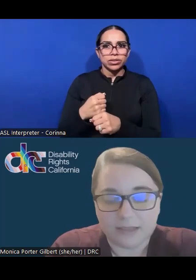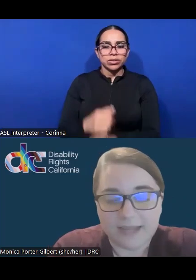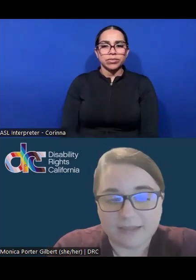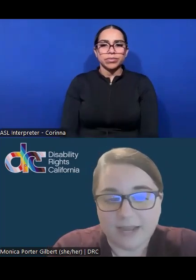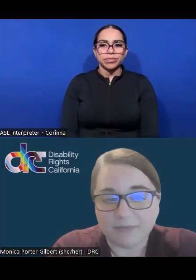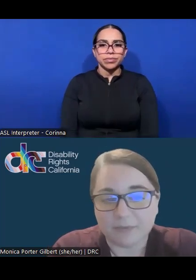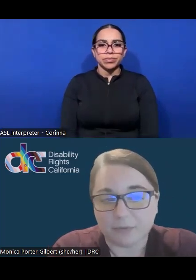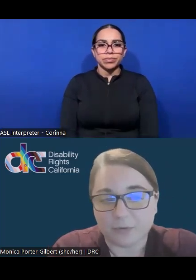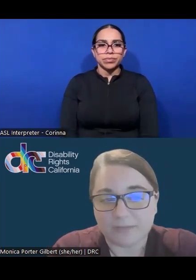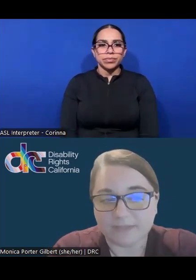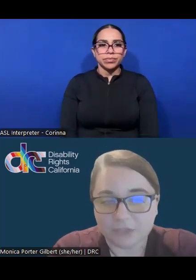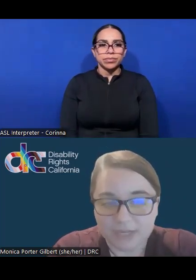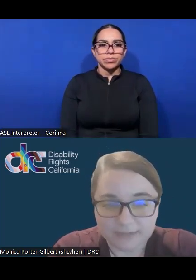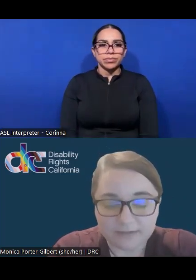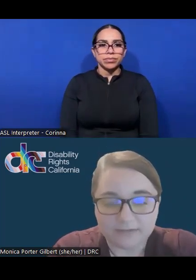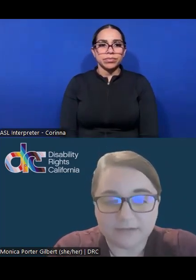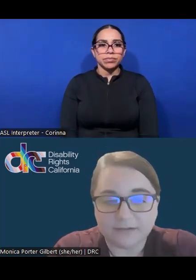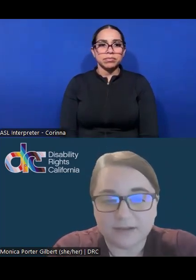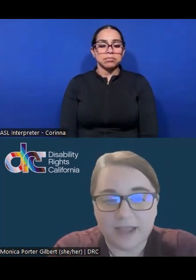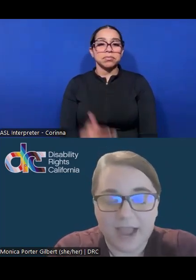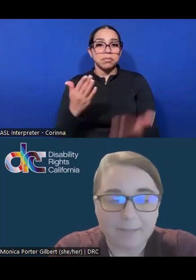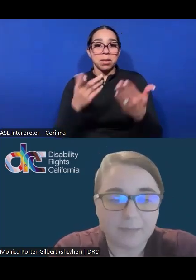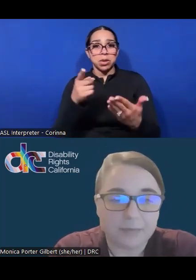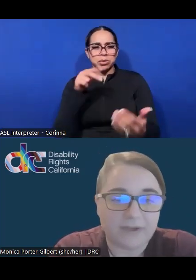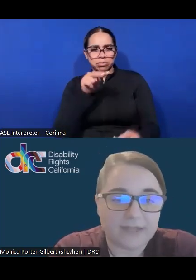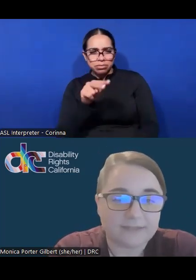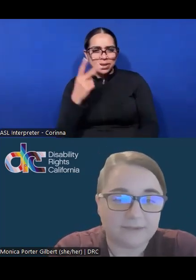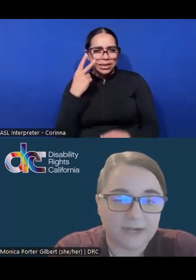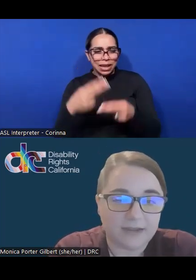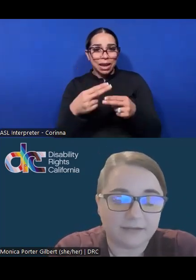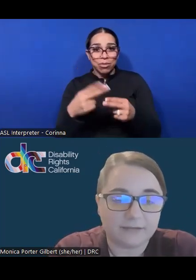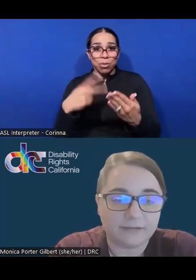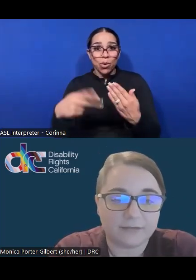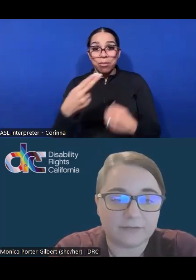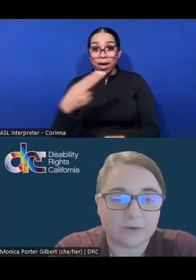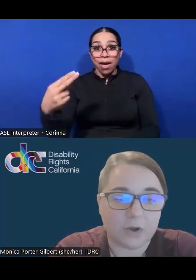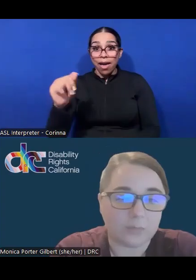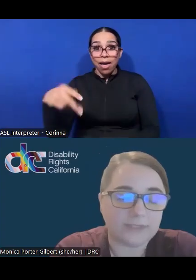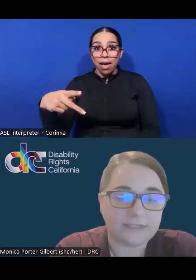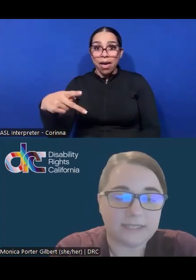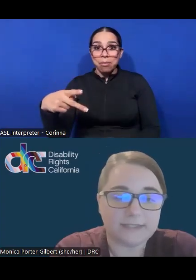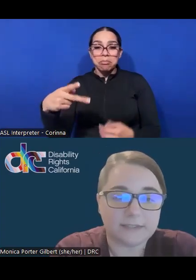Like the name of the program suggests, HHAP provides funding for homelessness